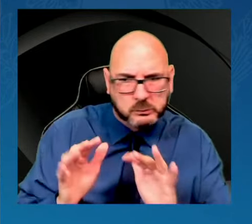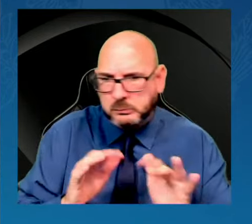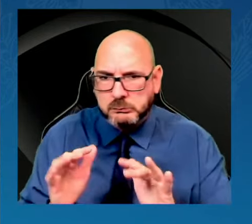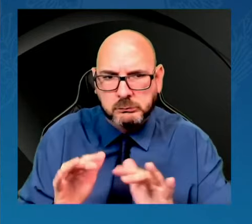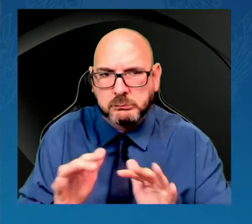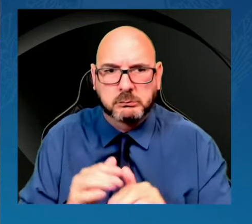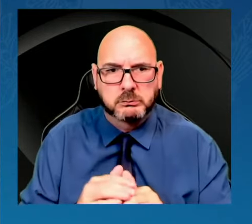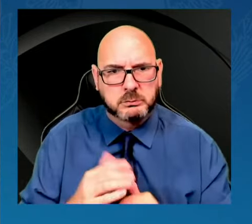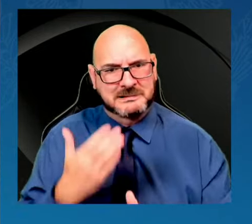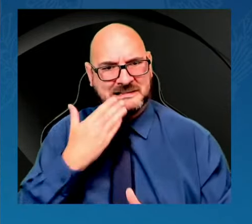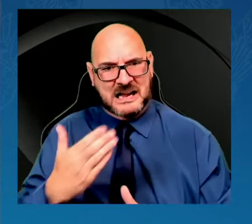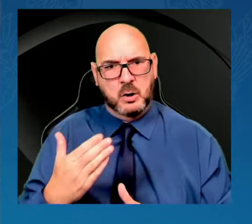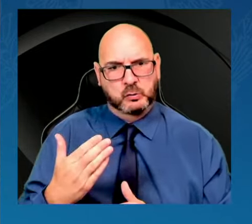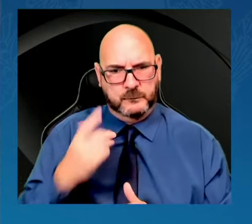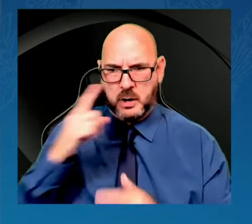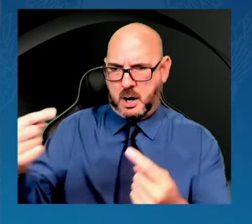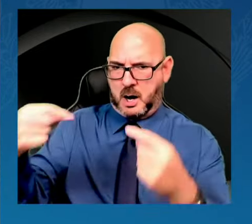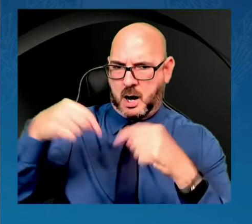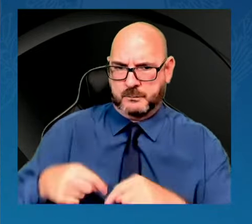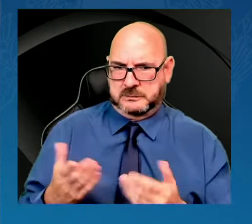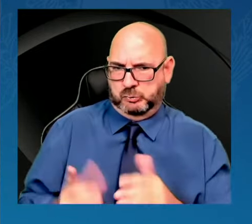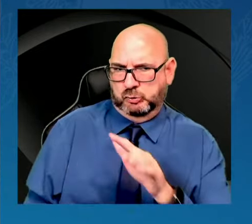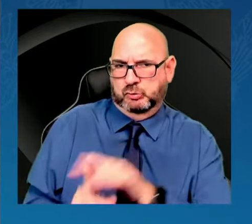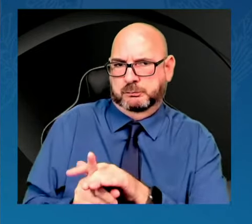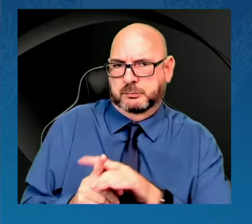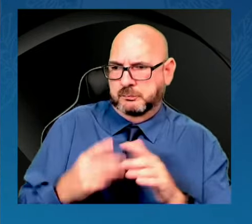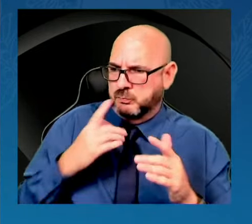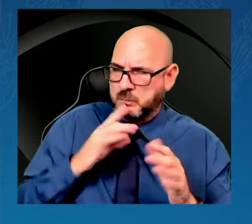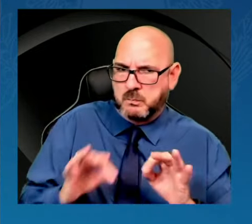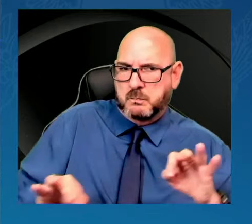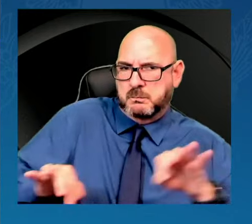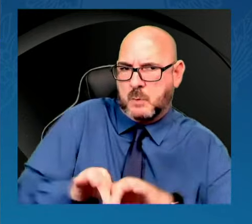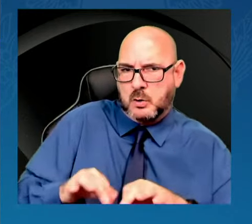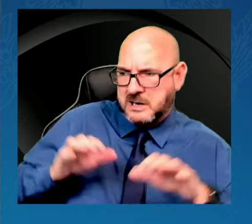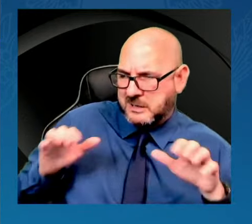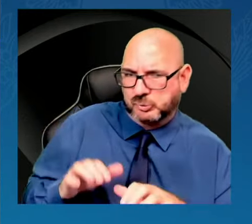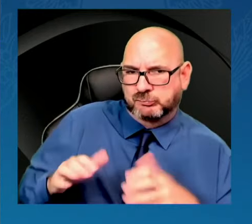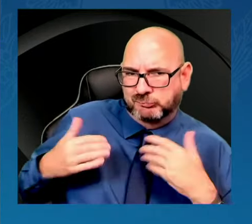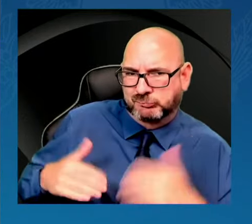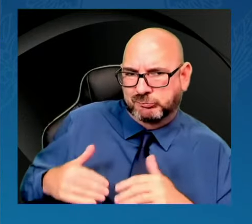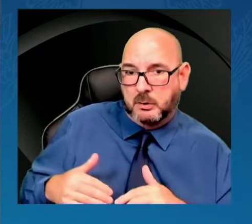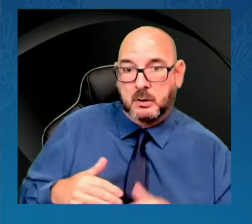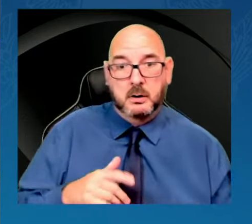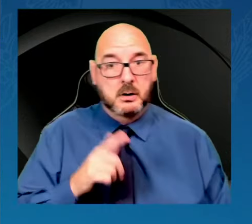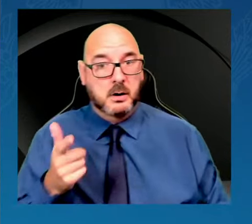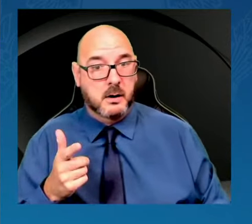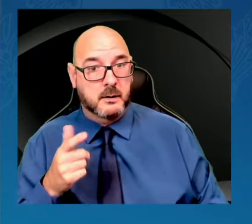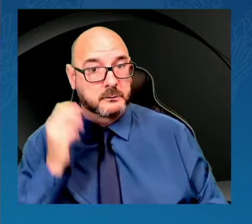Ms. Digiulian: And I, too, am truly honored to be in both of your presence. I really appreciate what both --